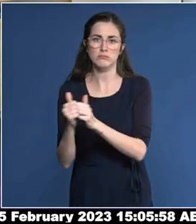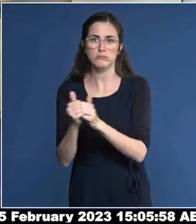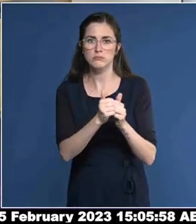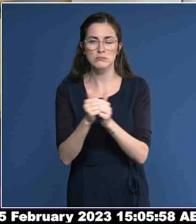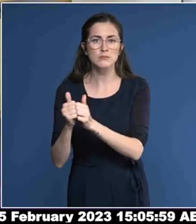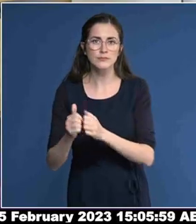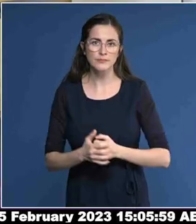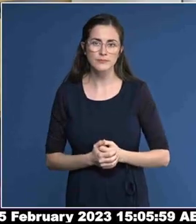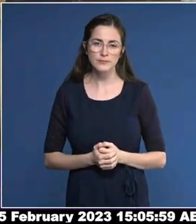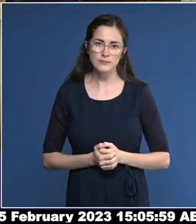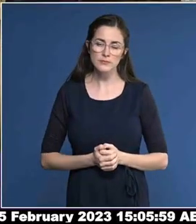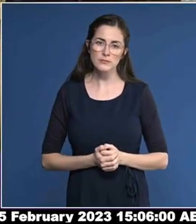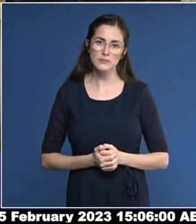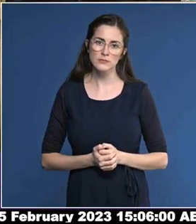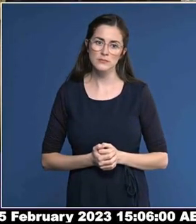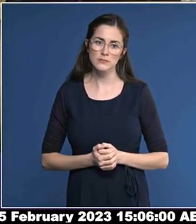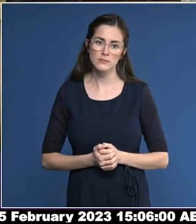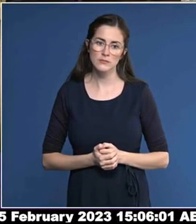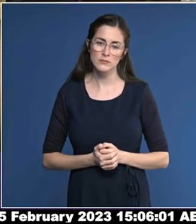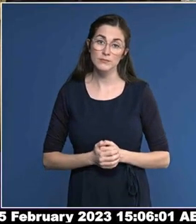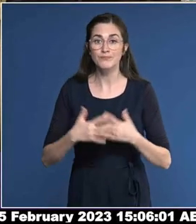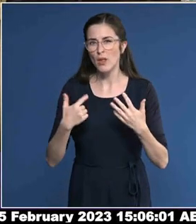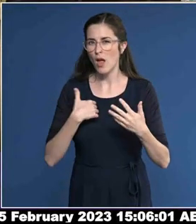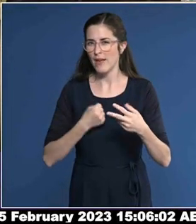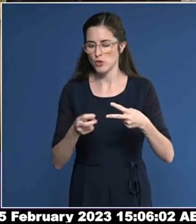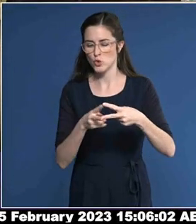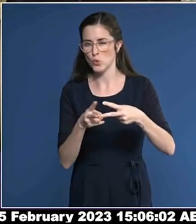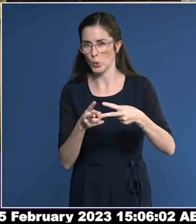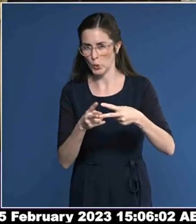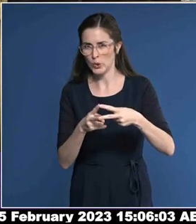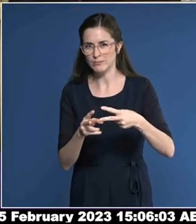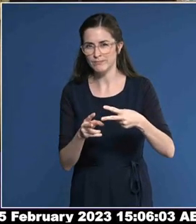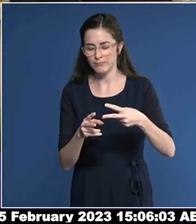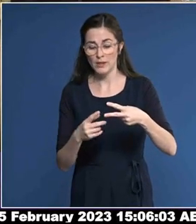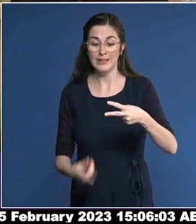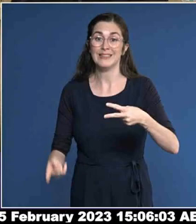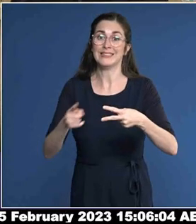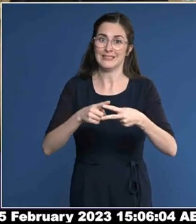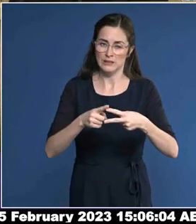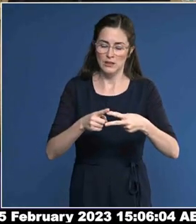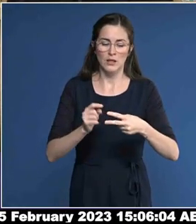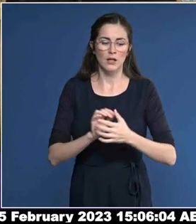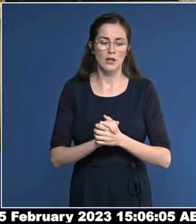First of all, one of the most important points in the own-motion inquiry report, in